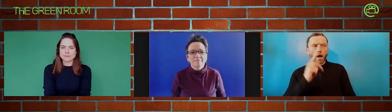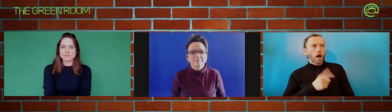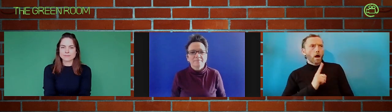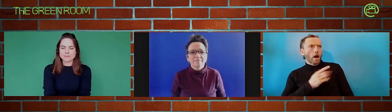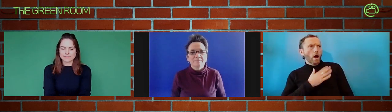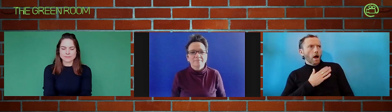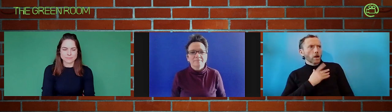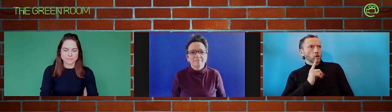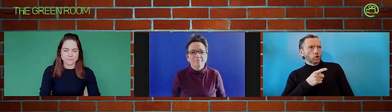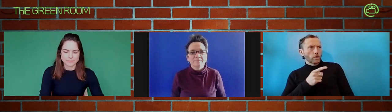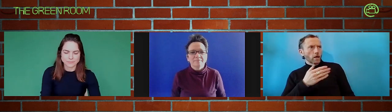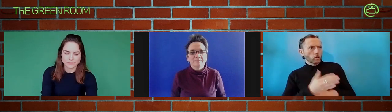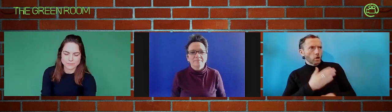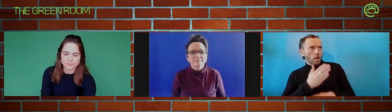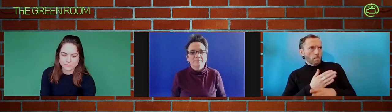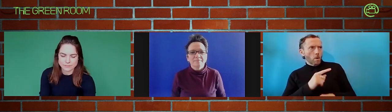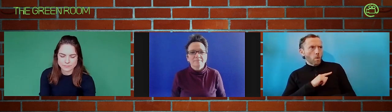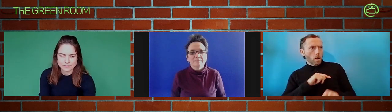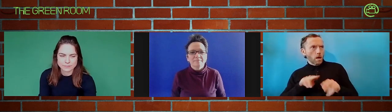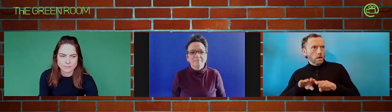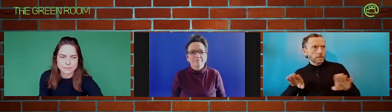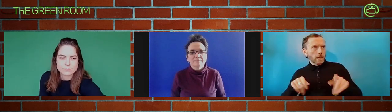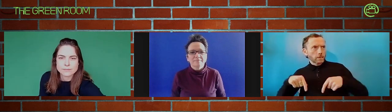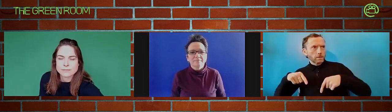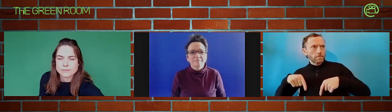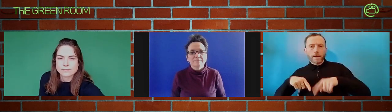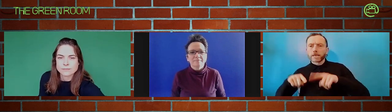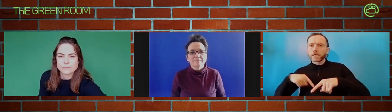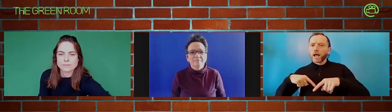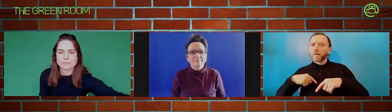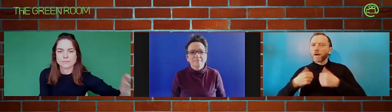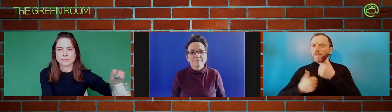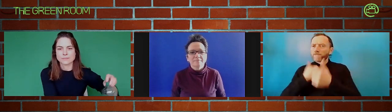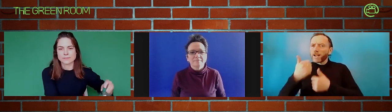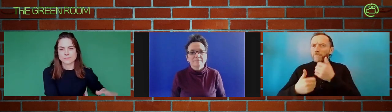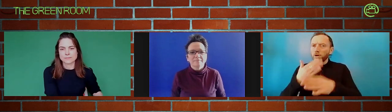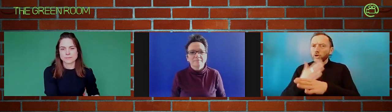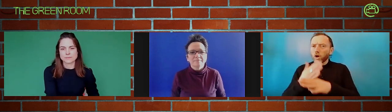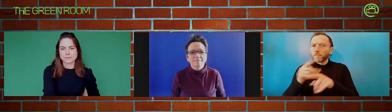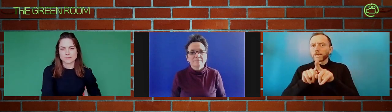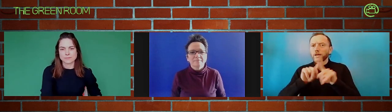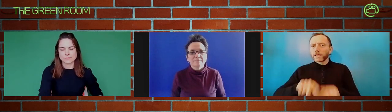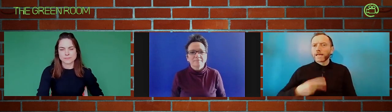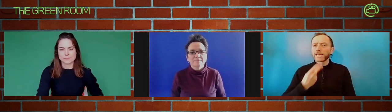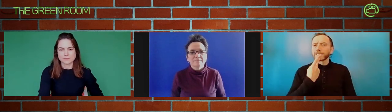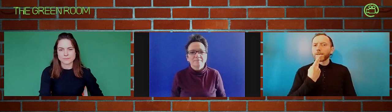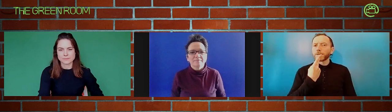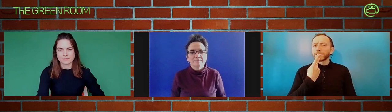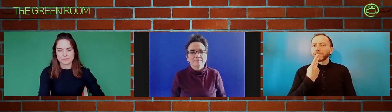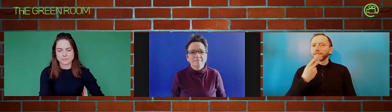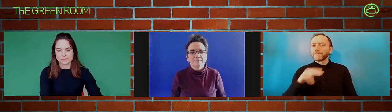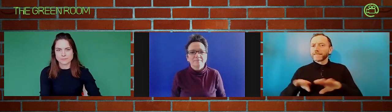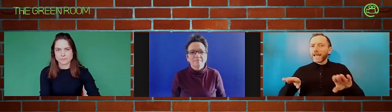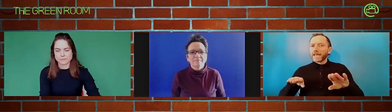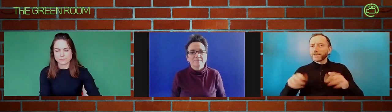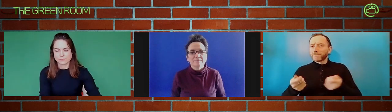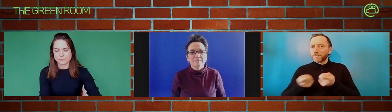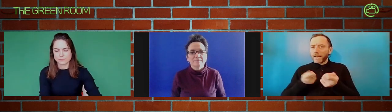as a stage manager, my favorite job is being deputy stage manager. Which means that I'm in the rehearsal room